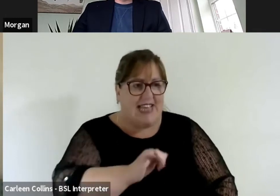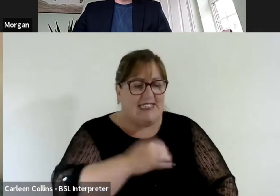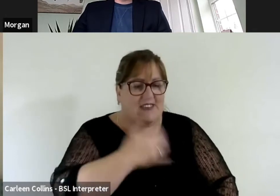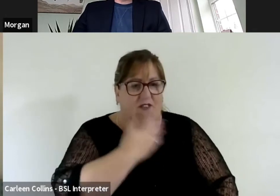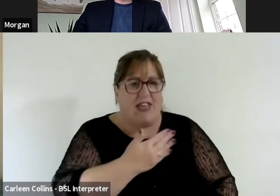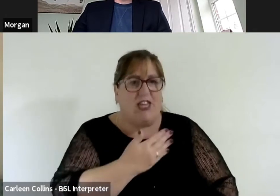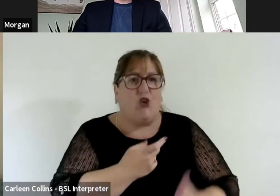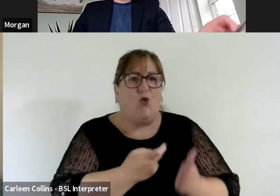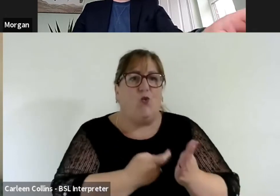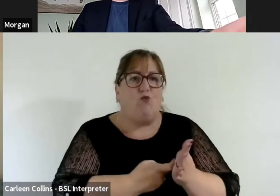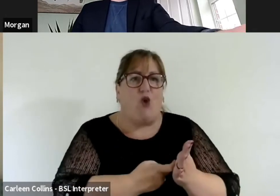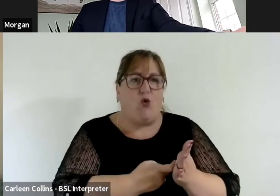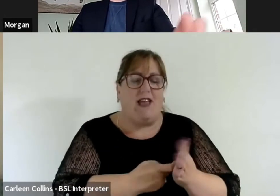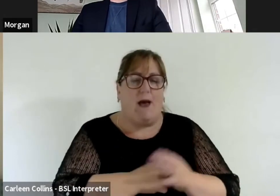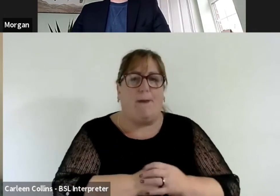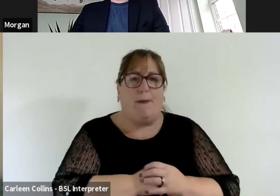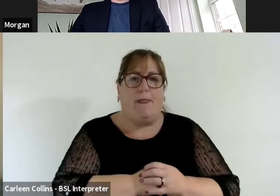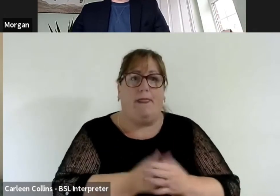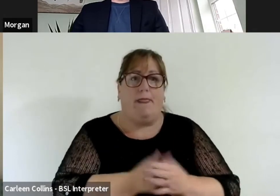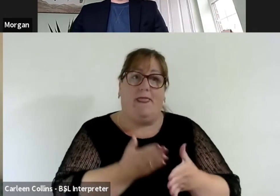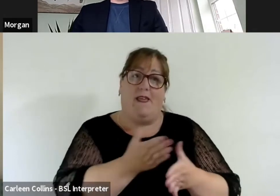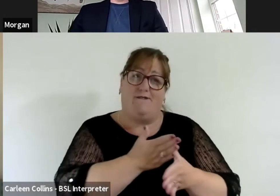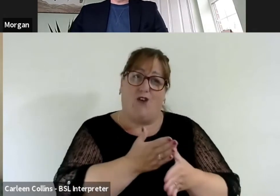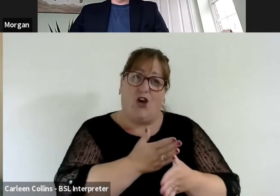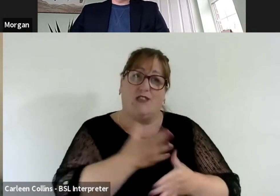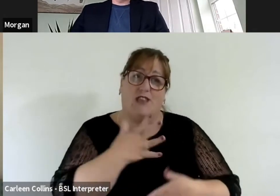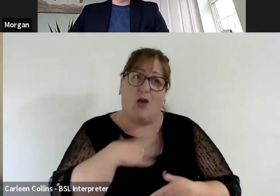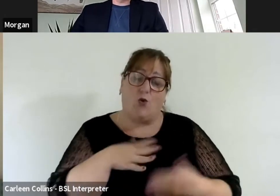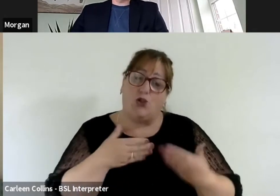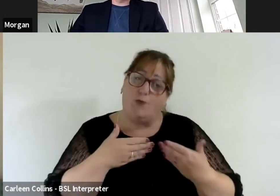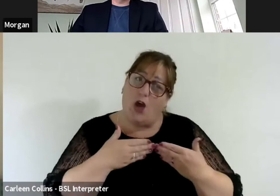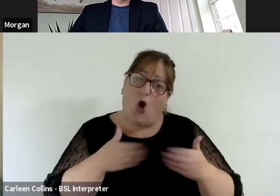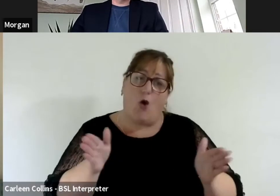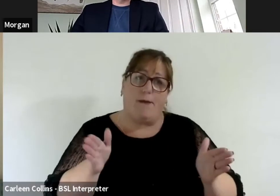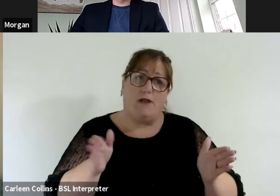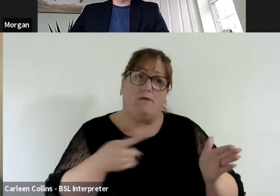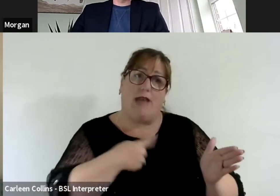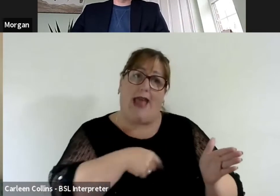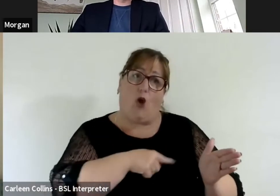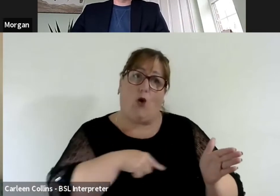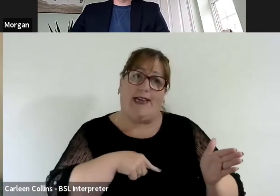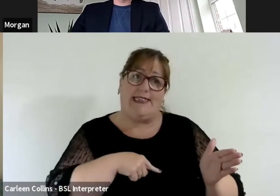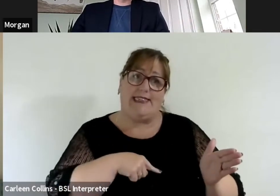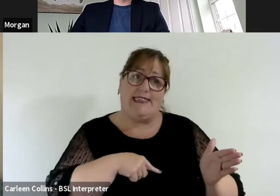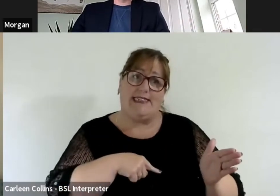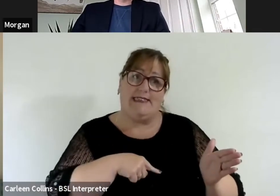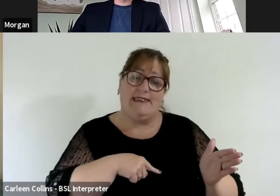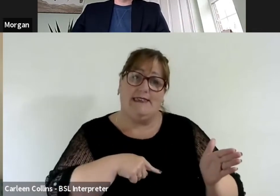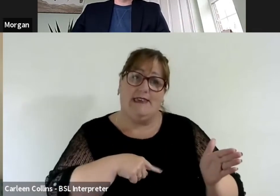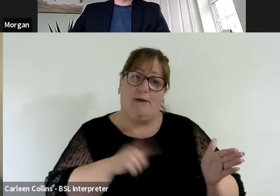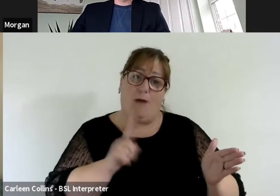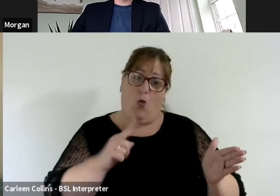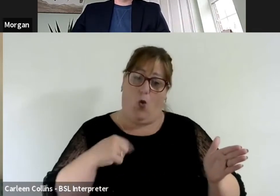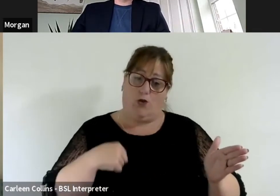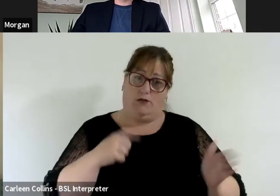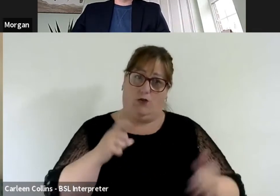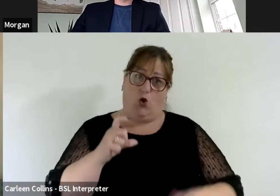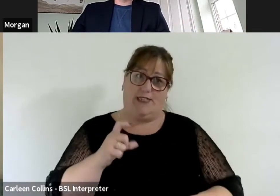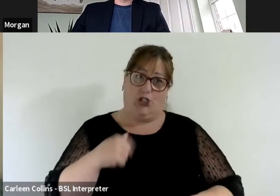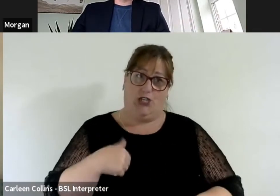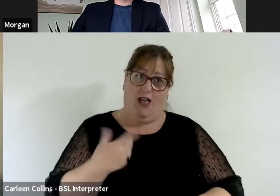in the workplace. Annmarie: Thank you, yes, the first thing I do want to do is be quite open and honest about the conditions that I